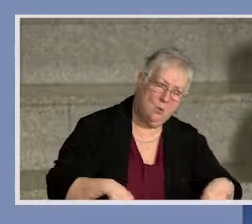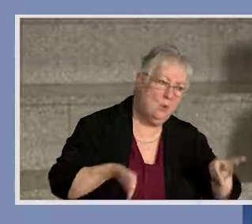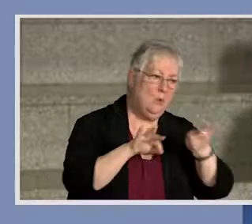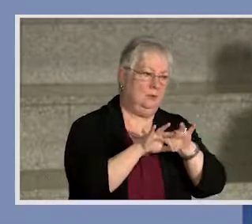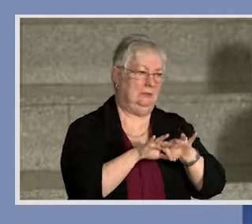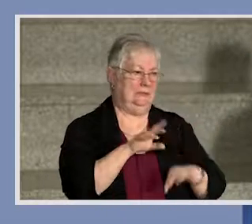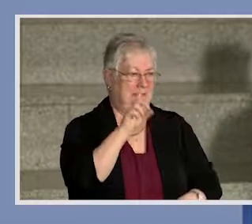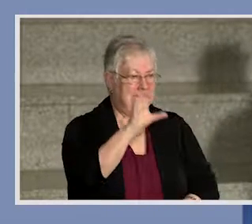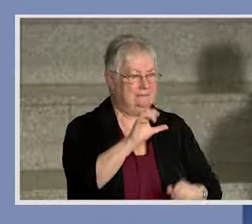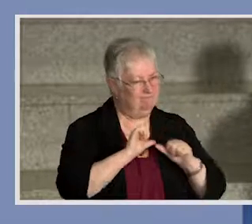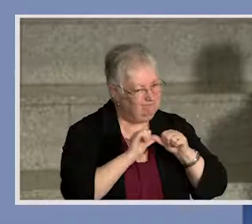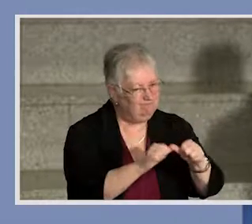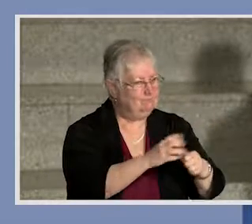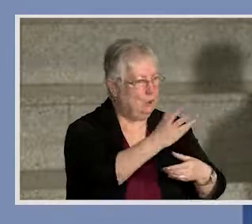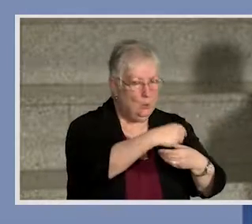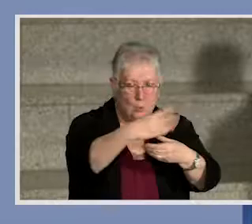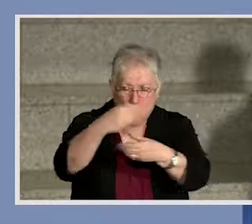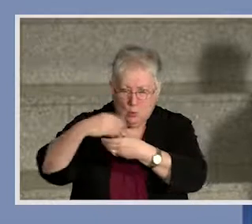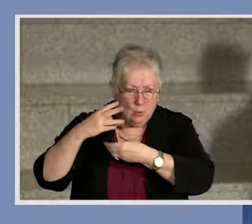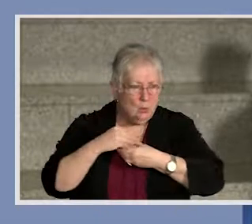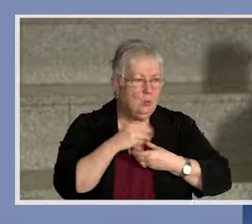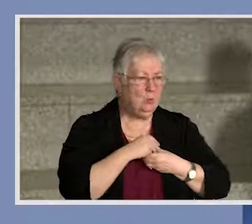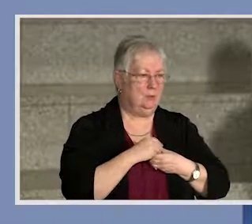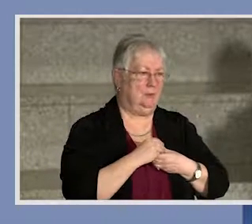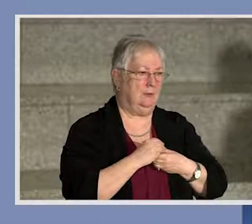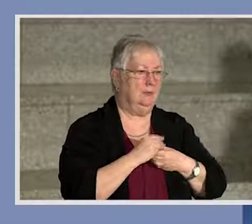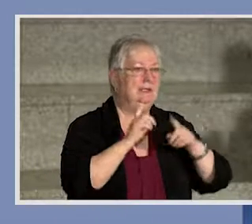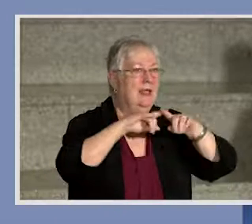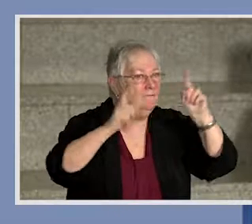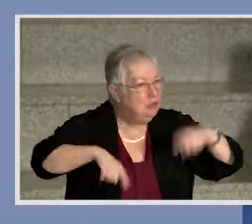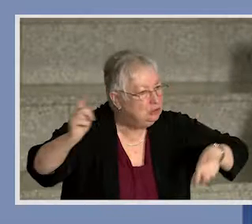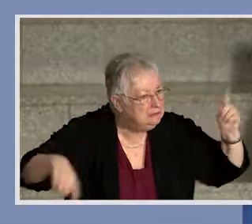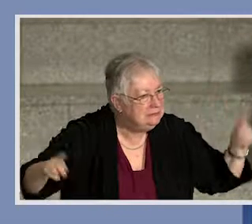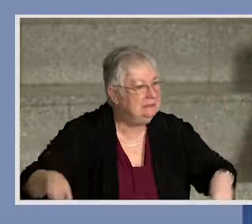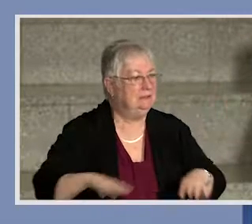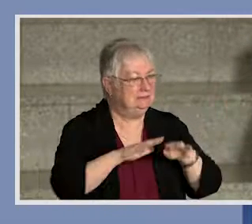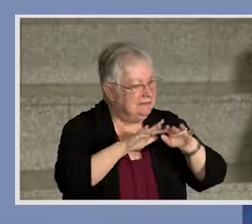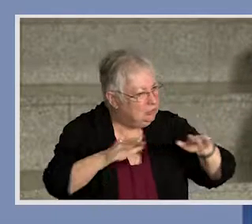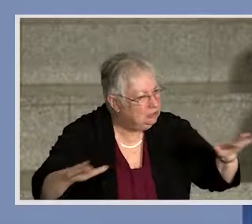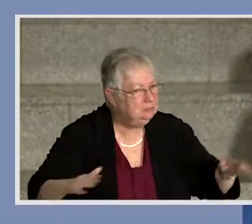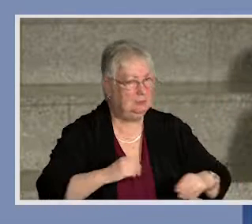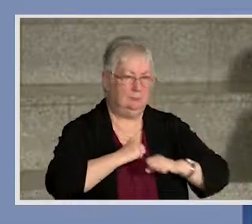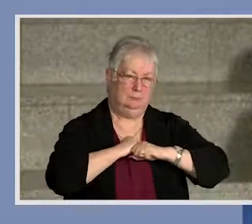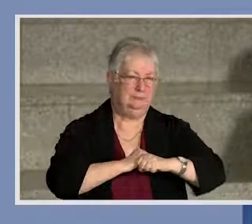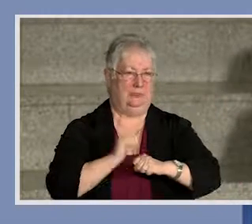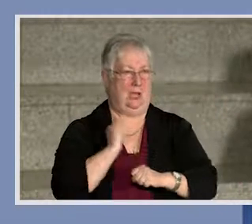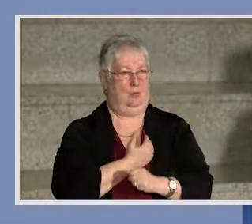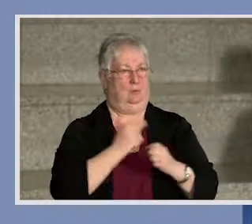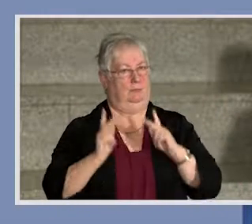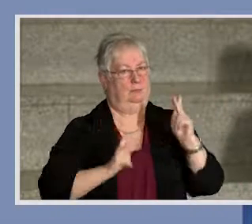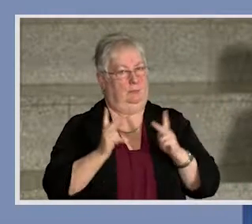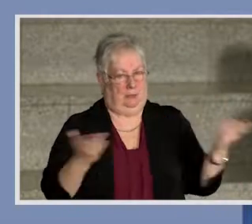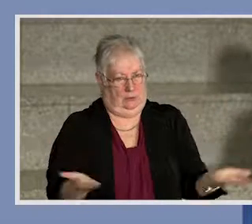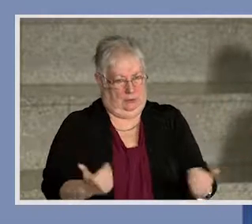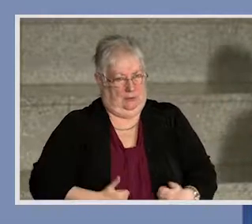CITY THAT PROTECTS ALL OF OUR RESIDENTS. AND HOW WE WILL MAKE THE INVESTMENTS IN PUBLIC SAFETY